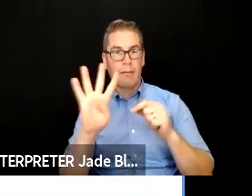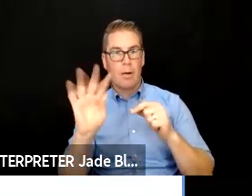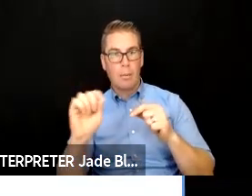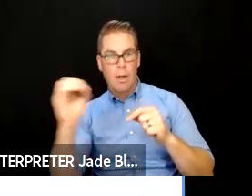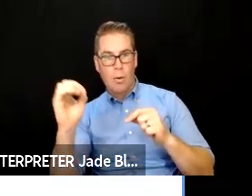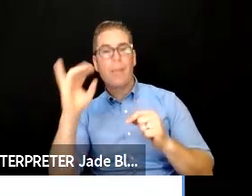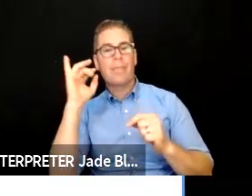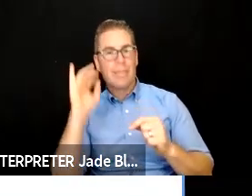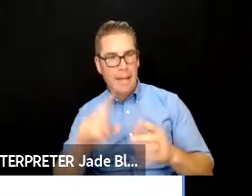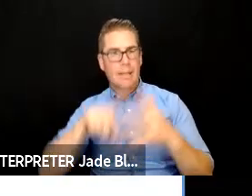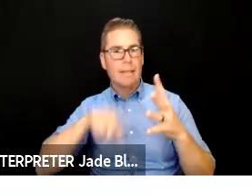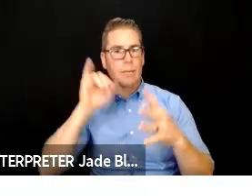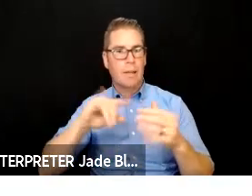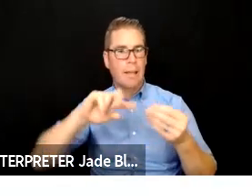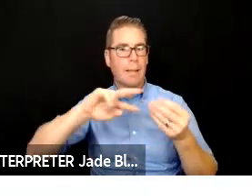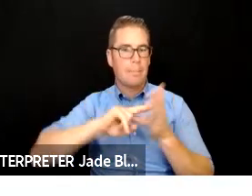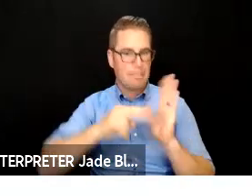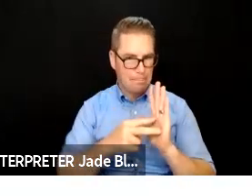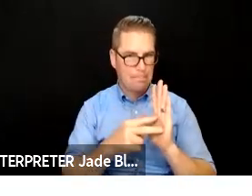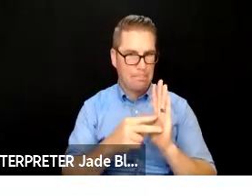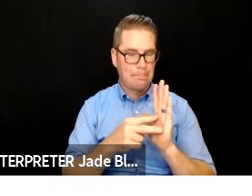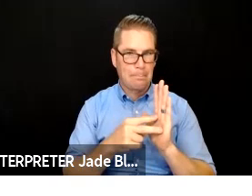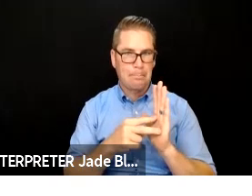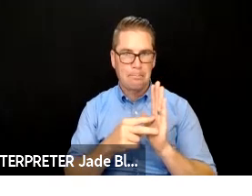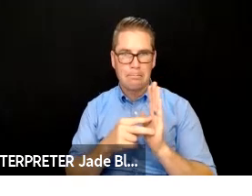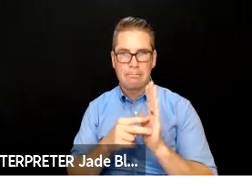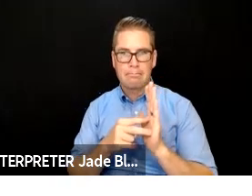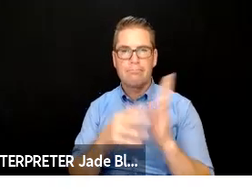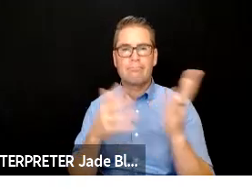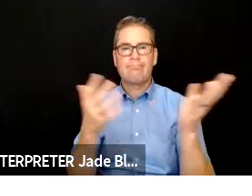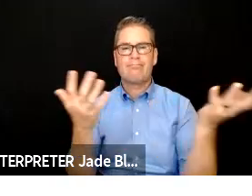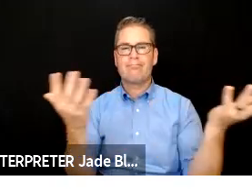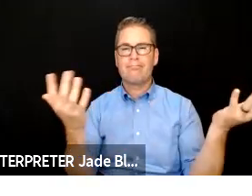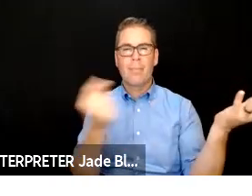Sally Potter: Okay. Okay, so how how do we do this, how do we